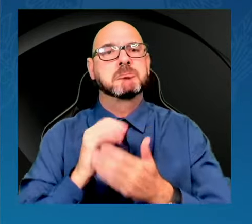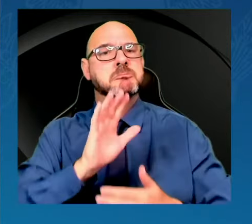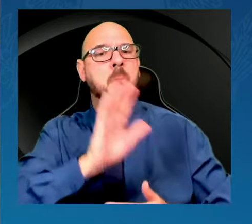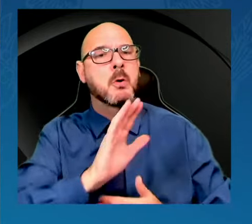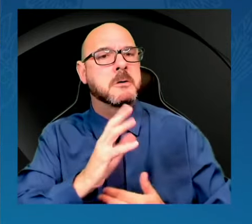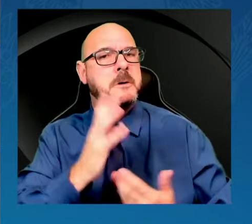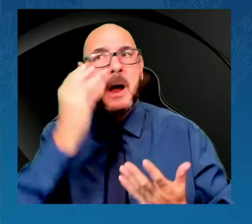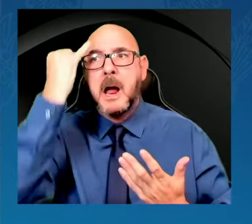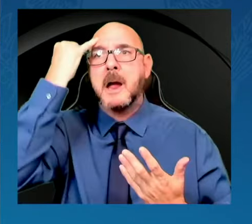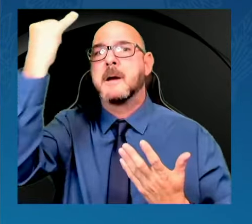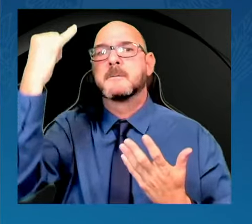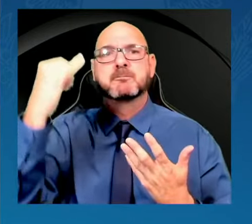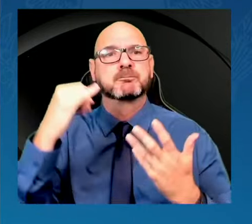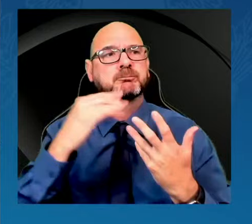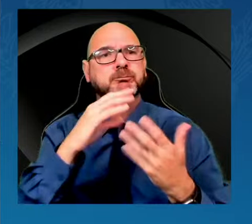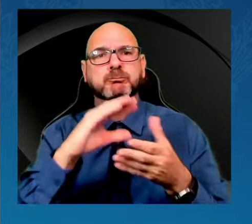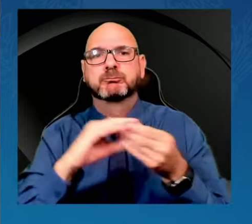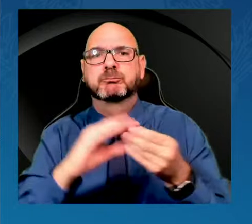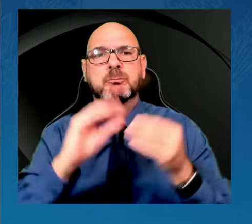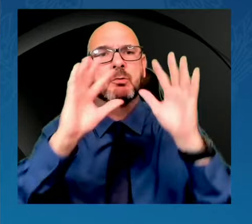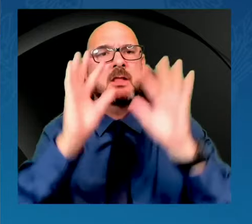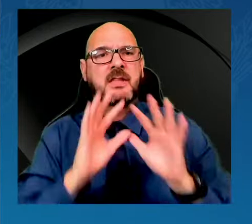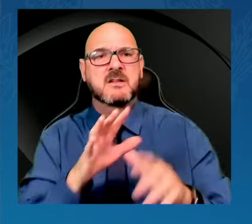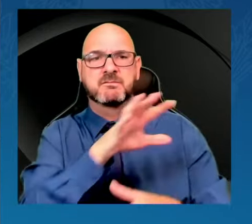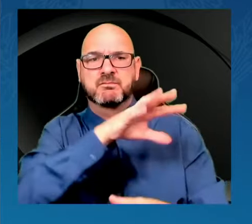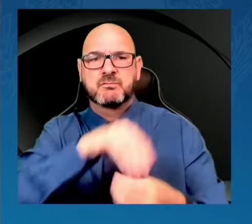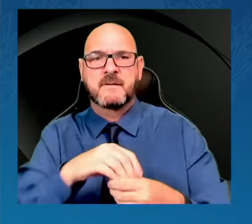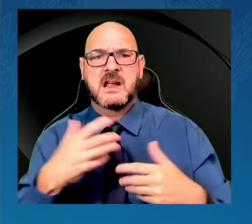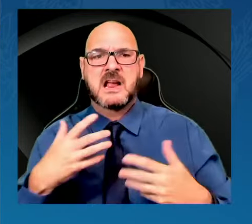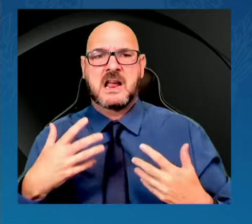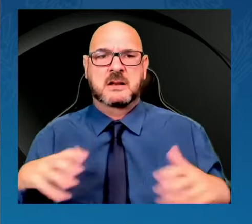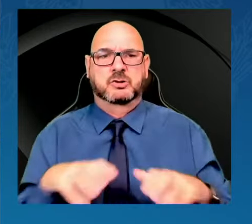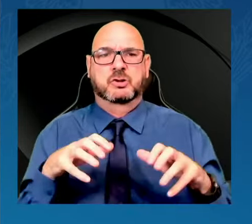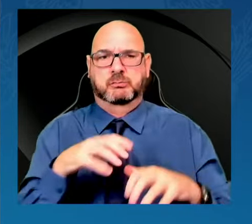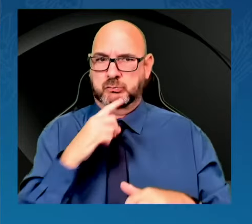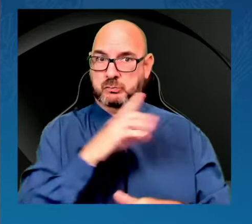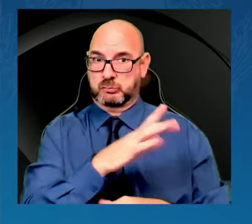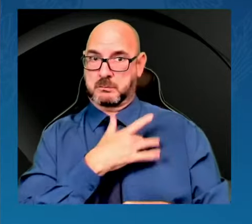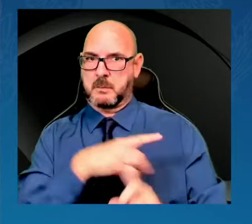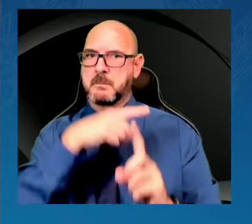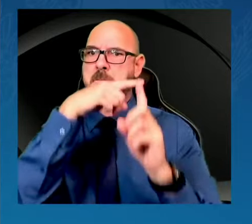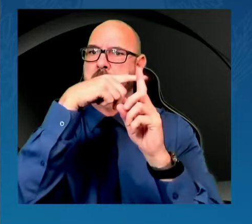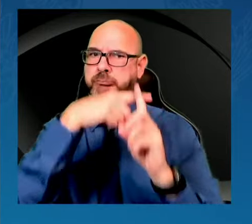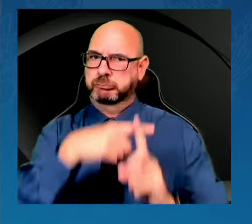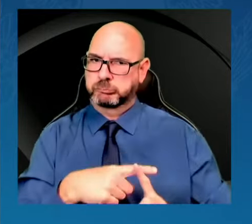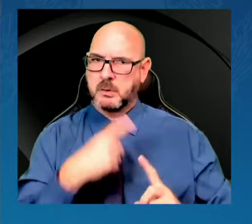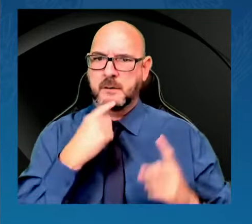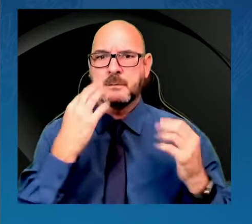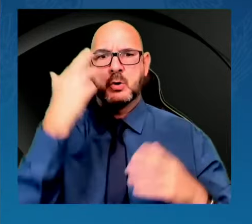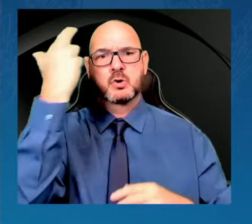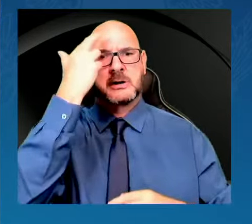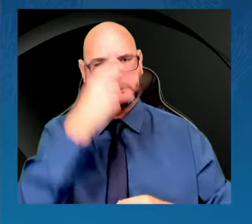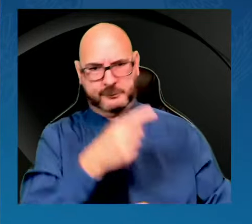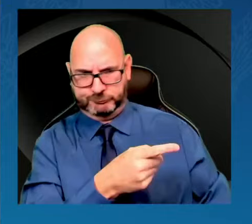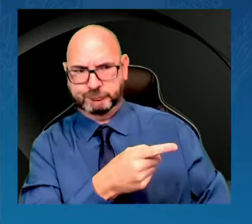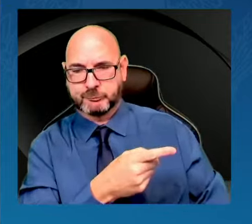The Vice President: I, too, am very optimistic for a number of reasons, including that we have leadership like Governor Polis --